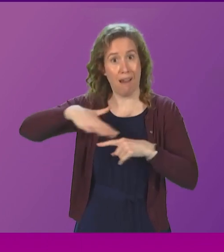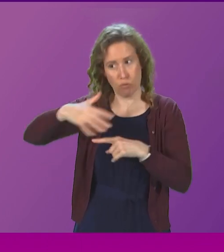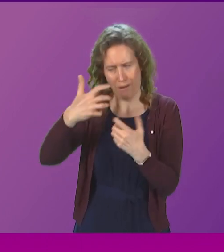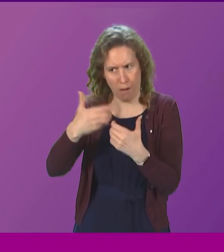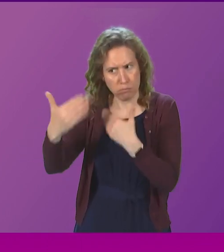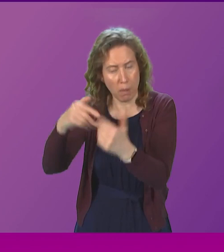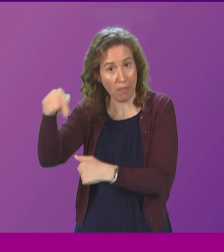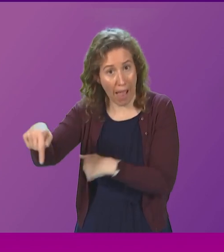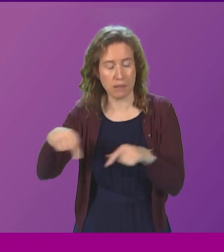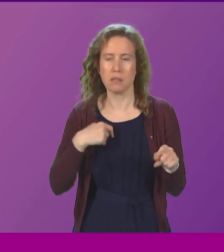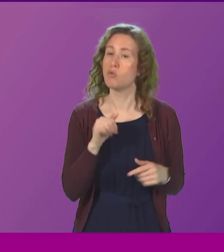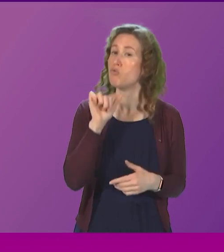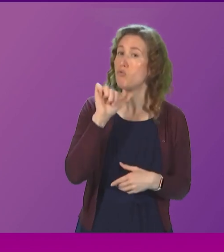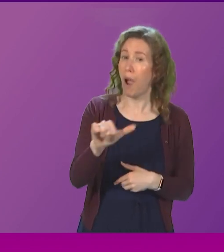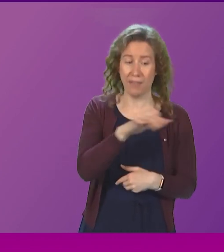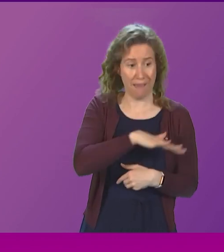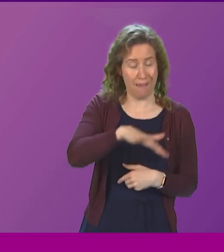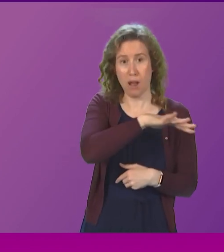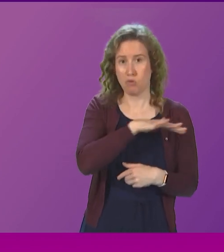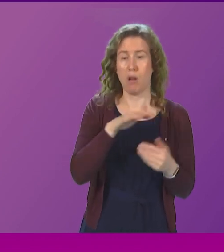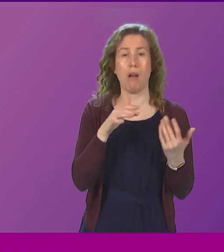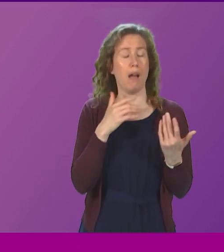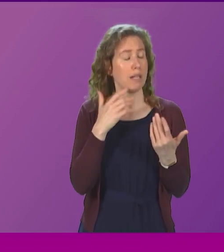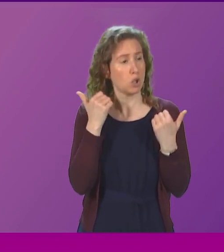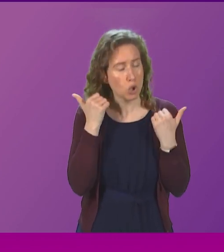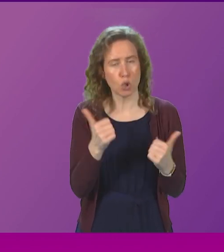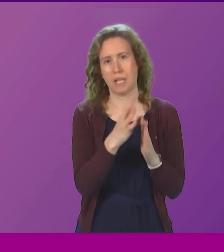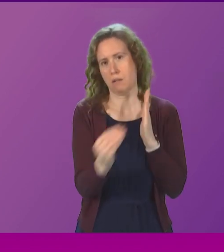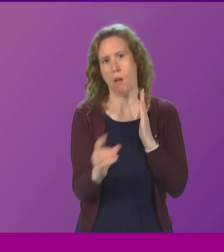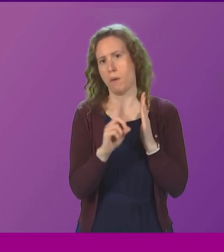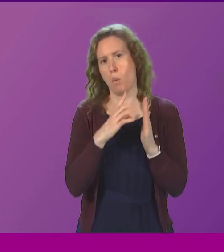Lamlash Bay is a perfect example of exactly what we are looking to achieve throughout Scotland’s seas.